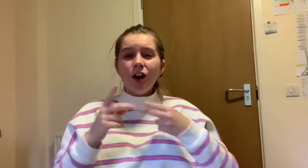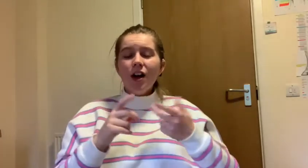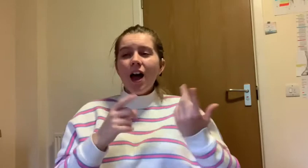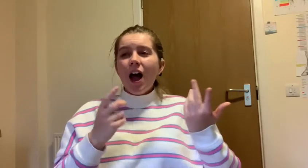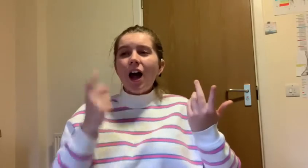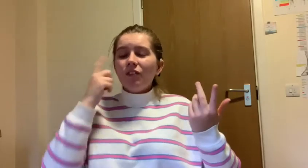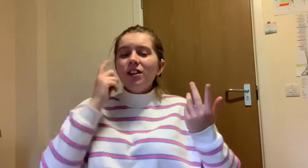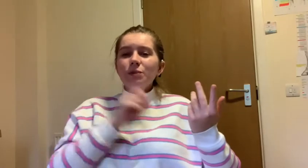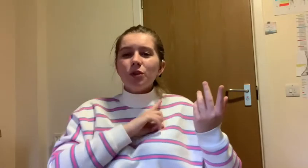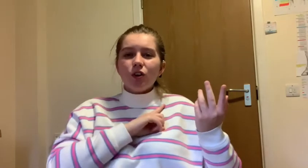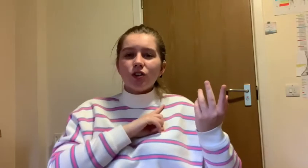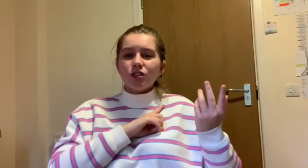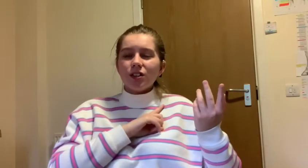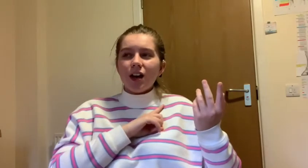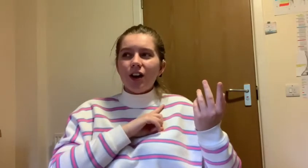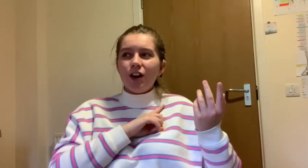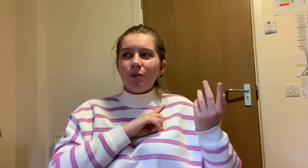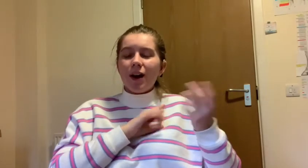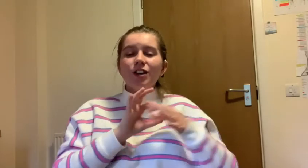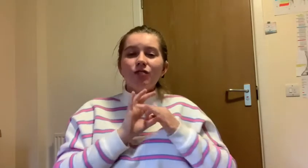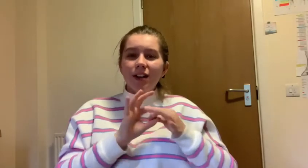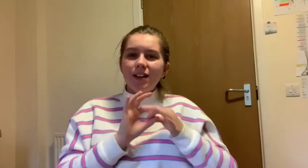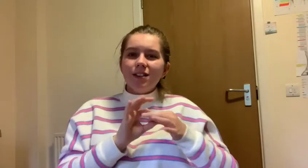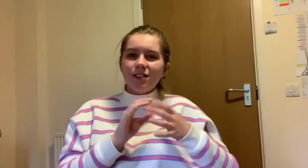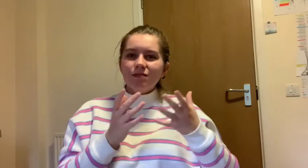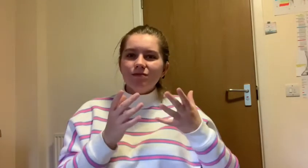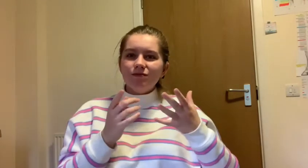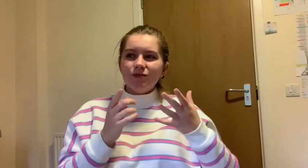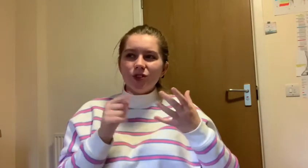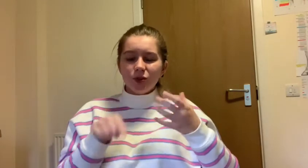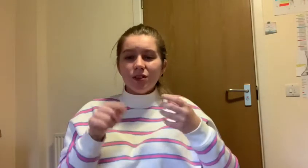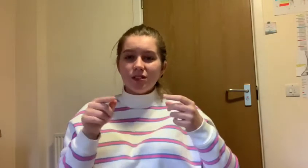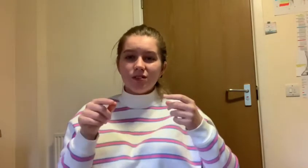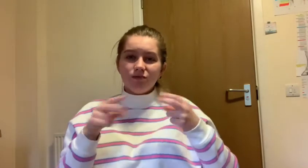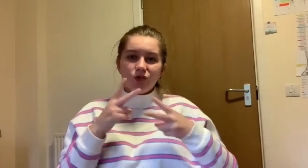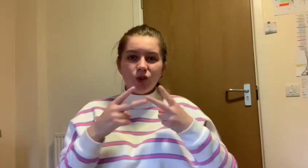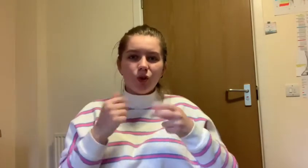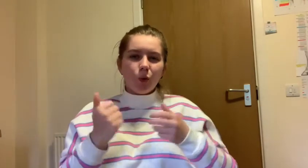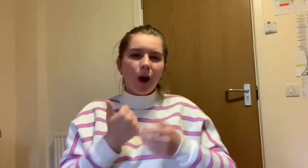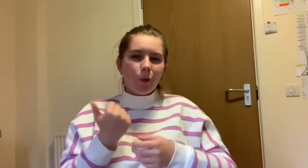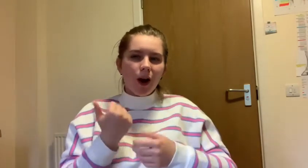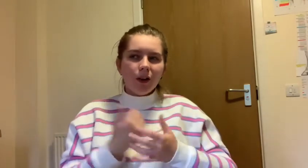I think it is because I can relate to this song quite well,